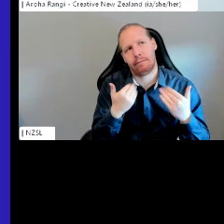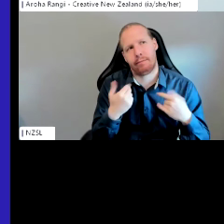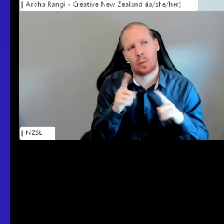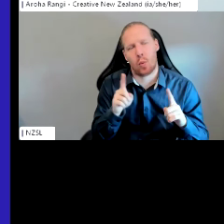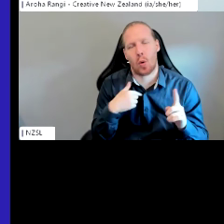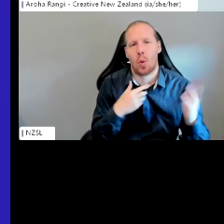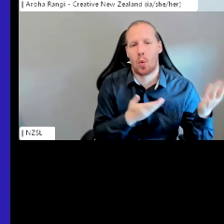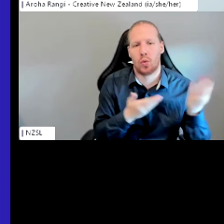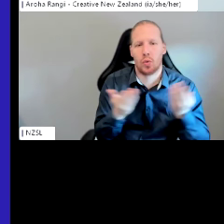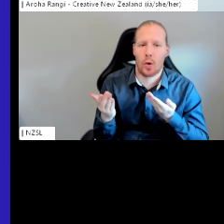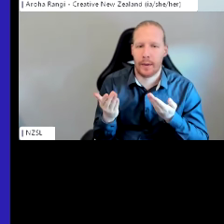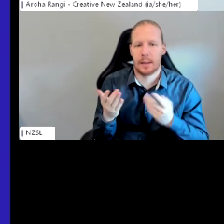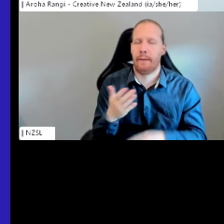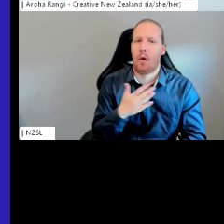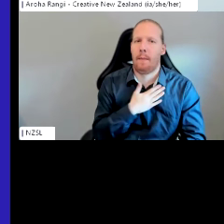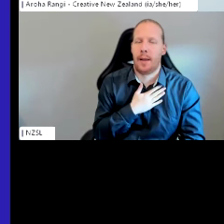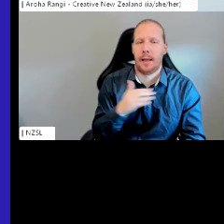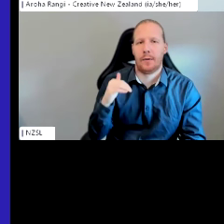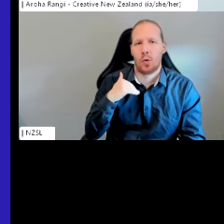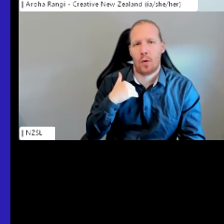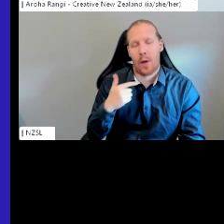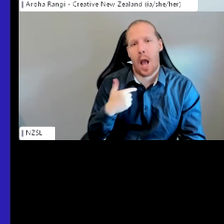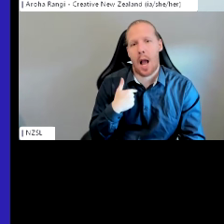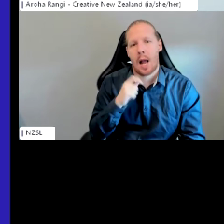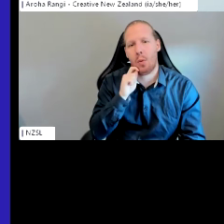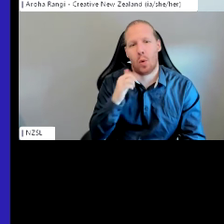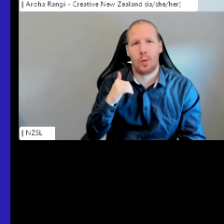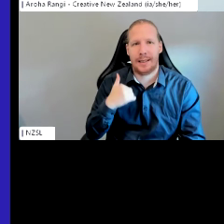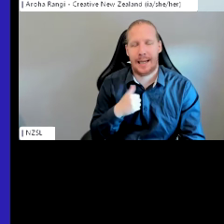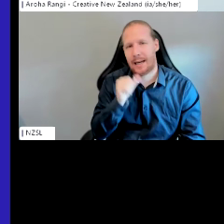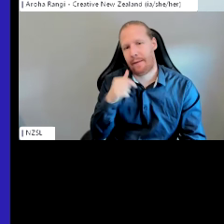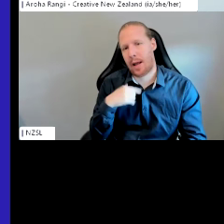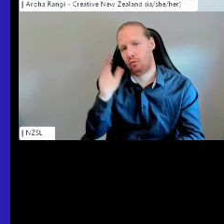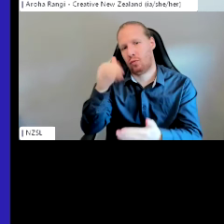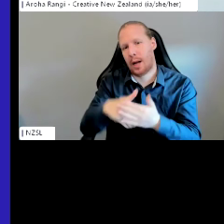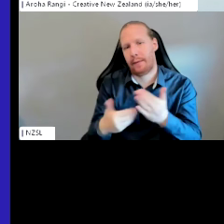and welcome and things would I need when I got there. Um, I think that's a really a really big